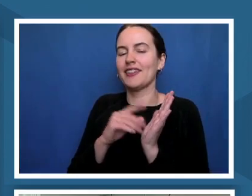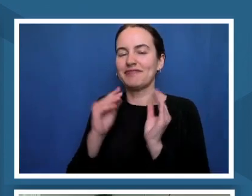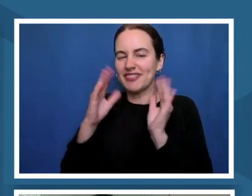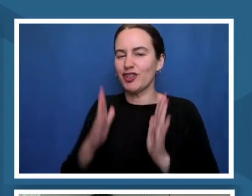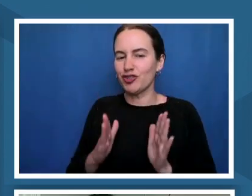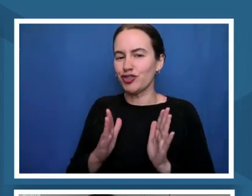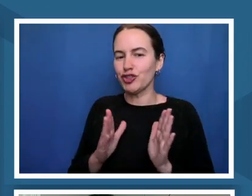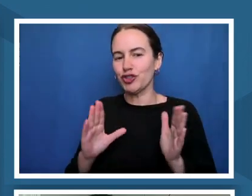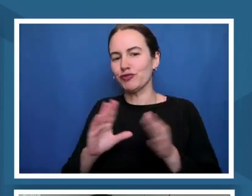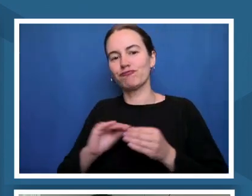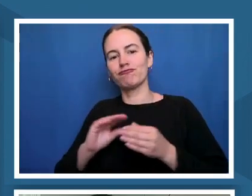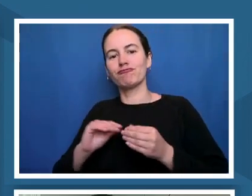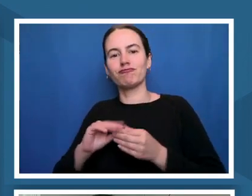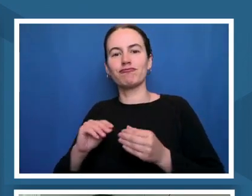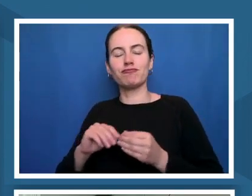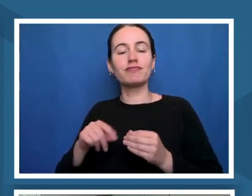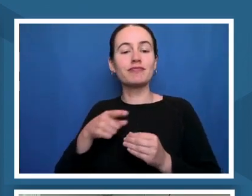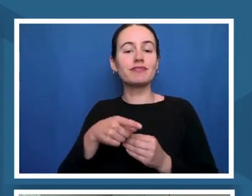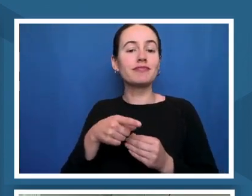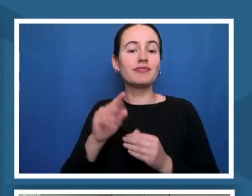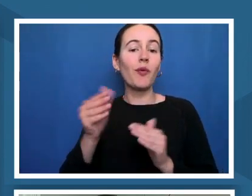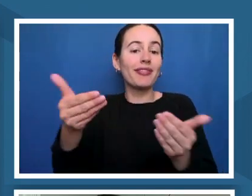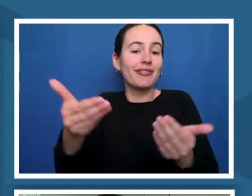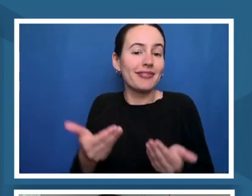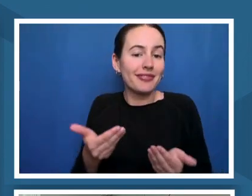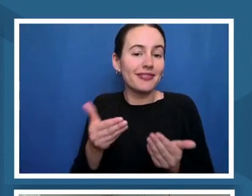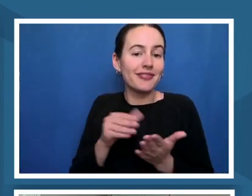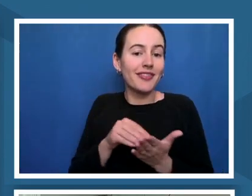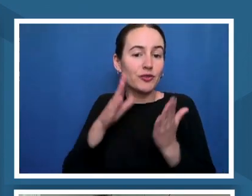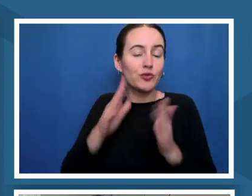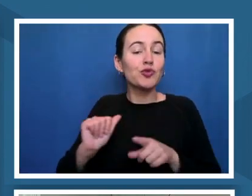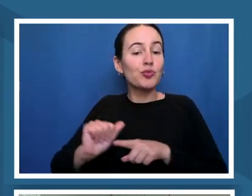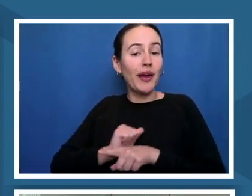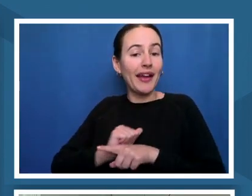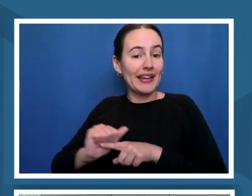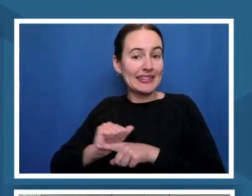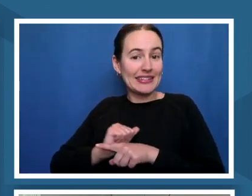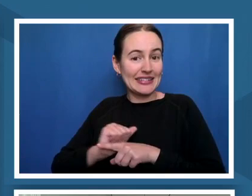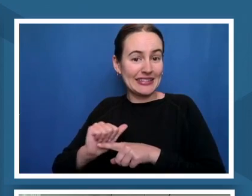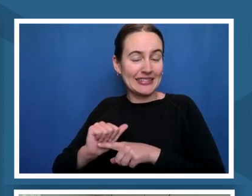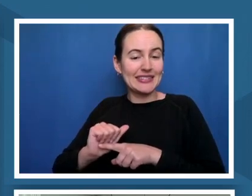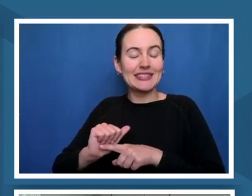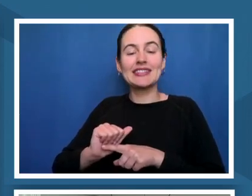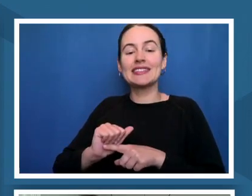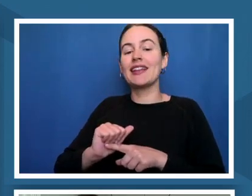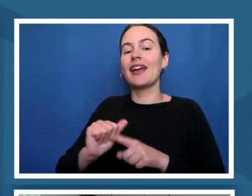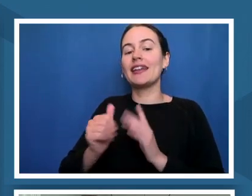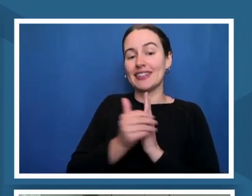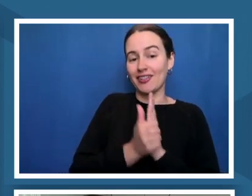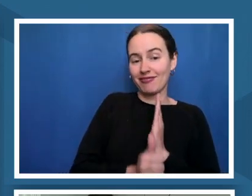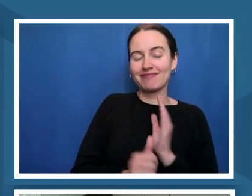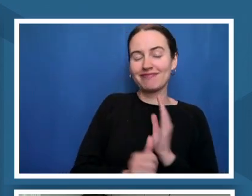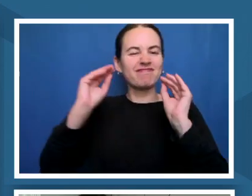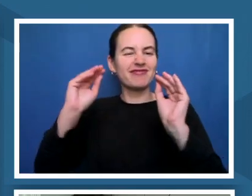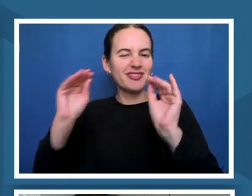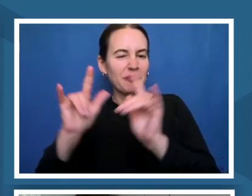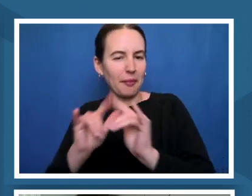that invites students to practice skills and teaches them at the same time in a